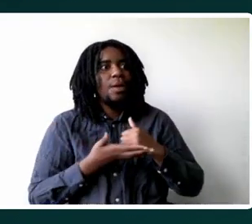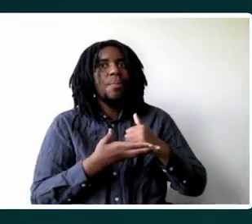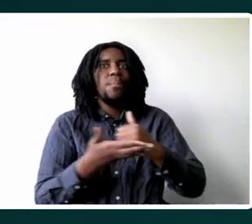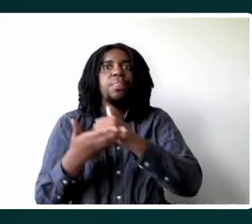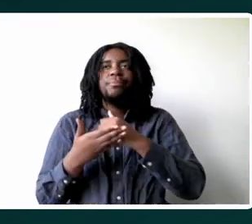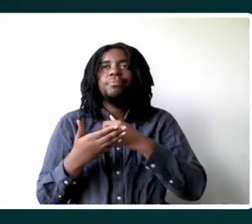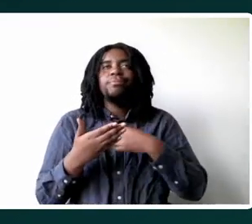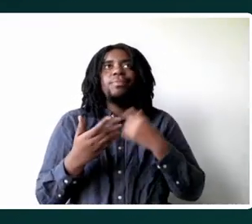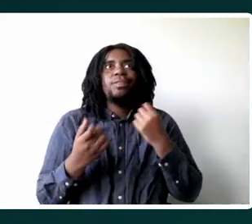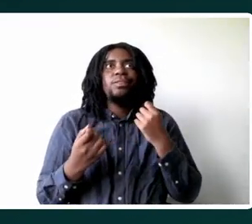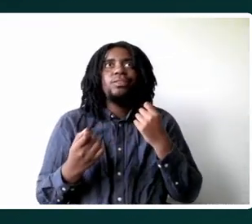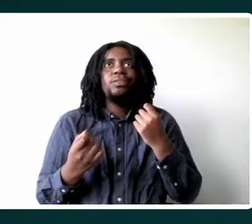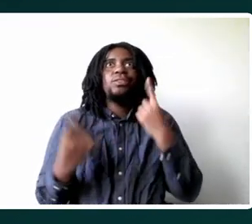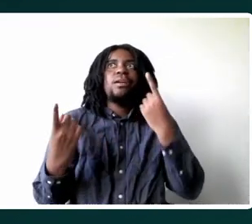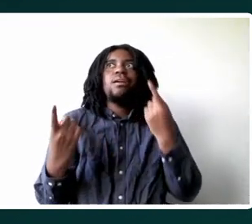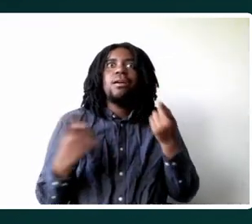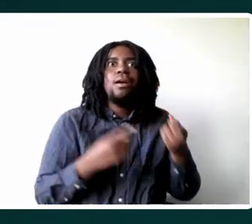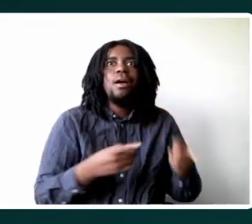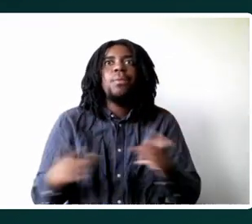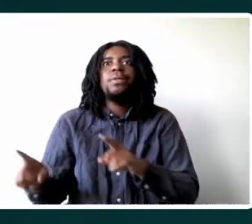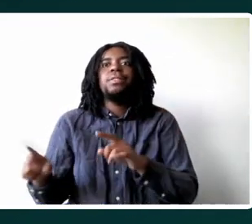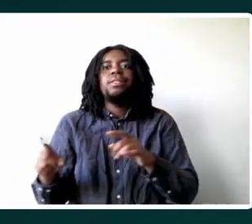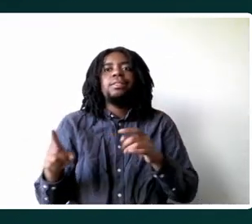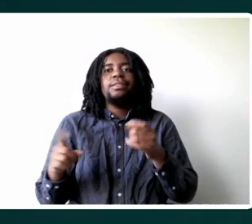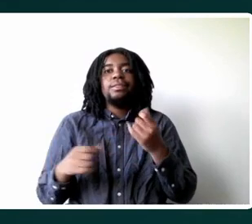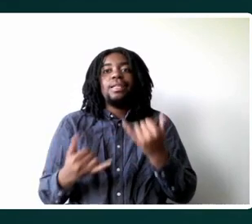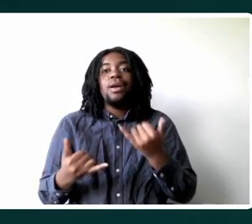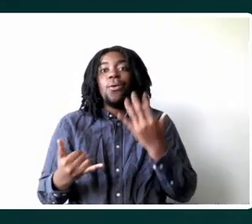because there's an understanding of what happened in the past, which I think is really beautiful.